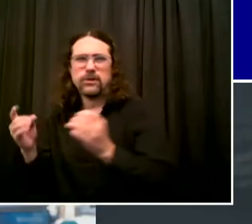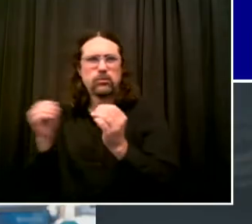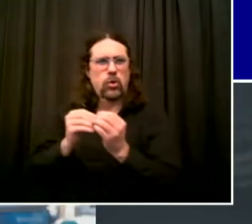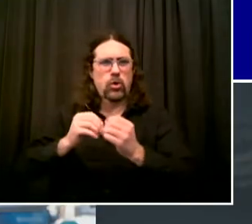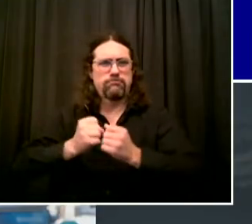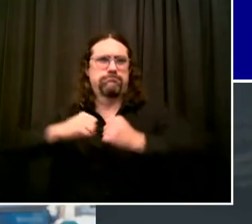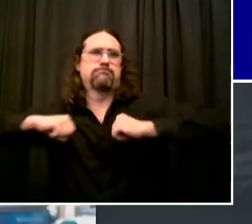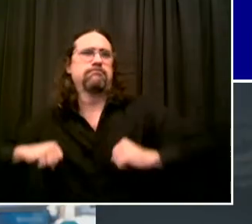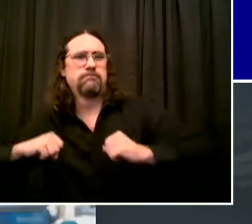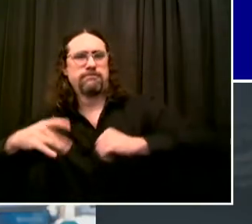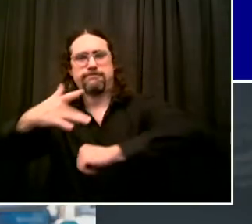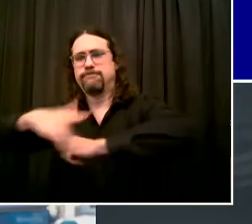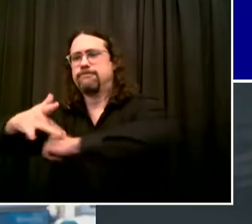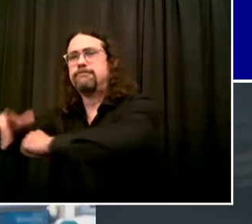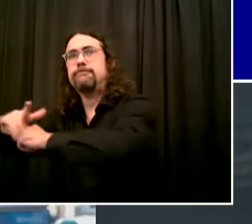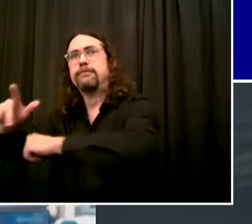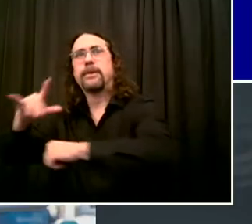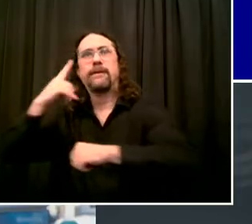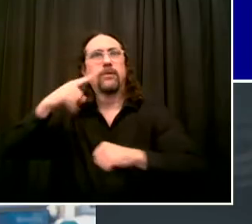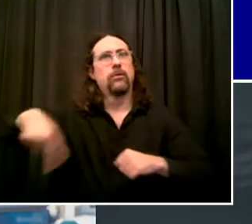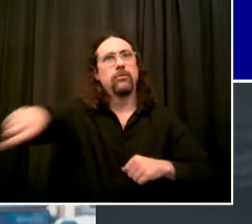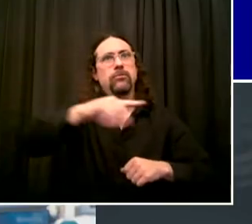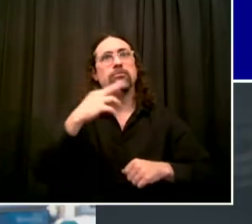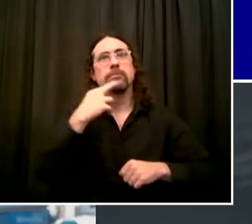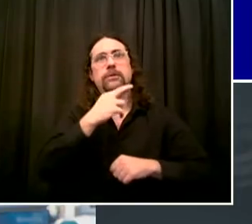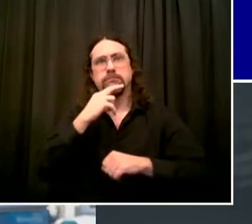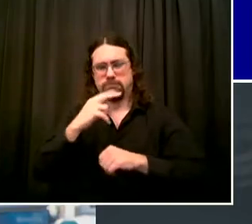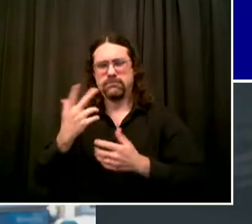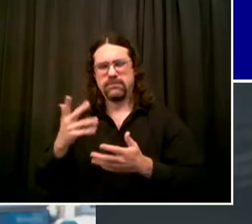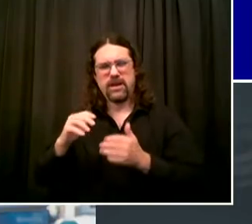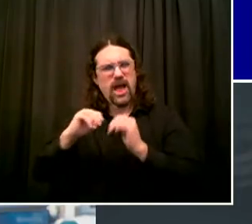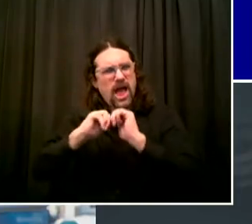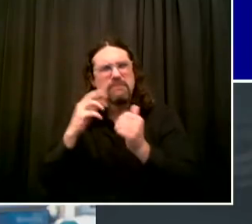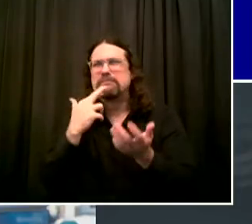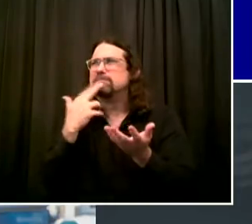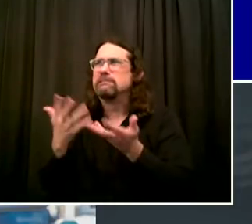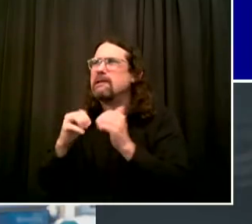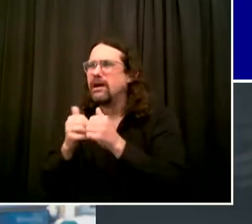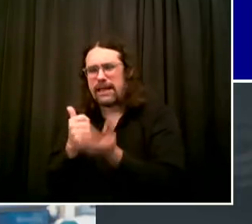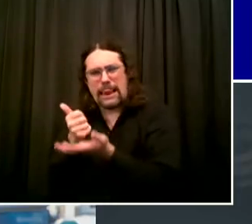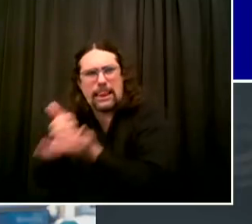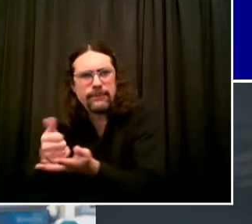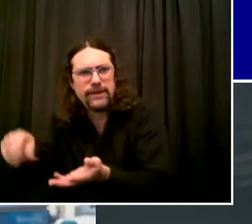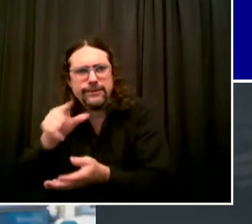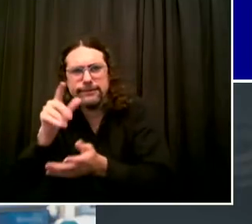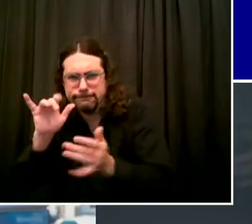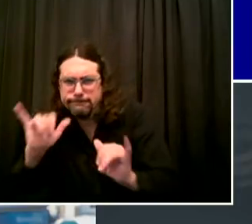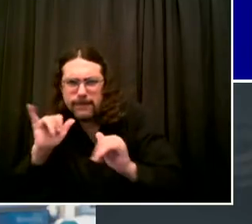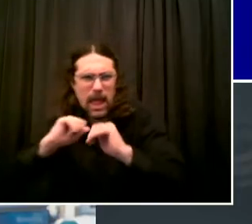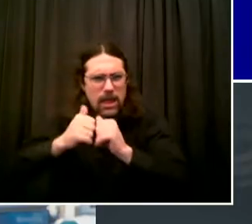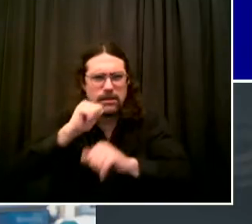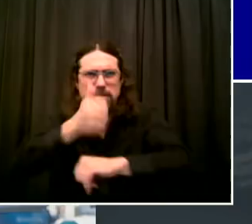AW. AY THEY C DANO T I IN A SAFEWAY WHICH IS ODOUTOR S. I AM VERY CONVINCED THAT WE CAN HELP RESTAURANTS